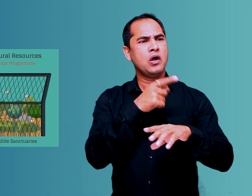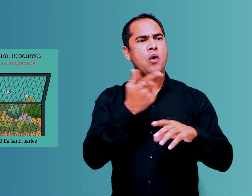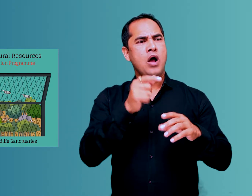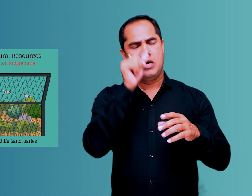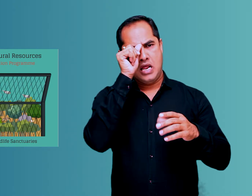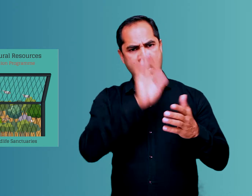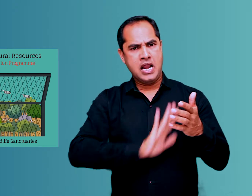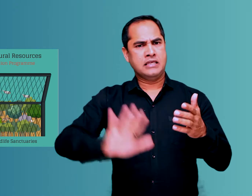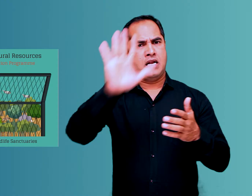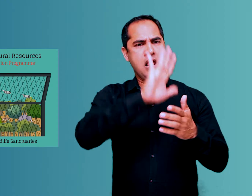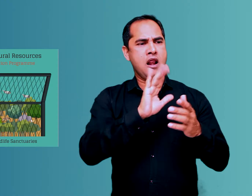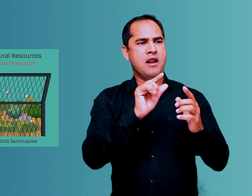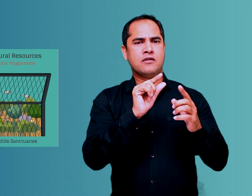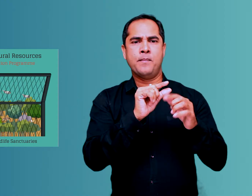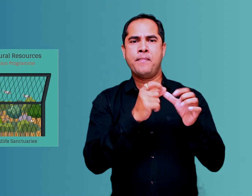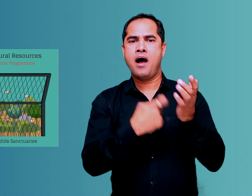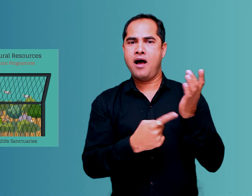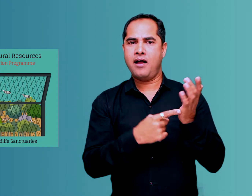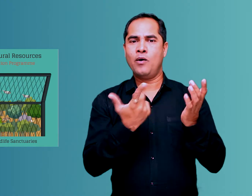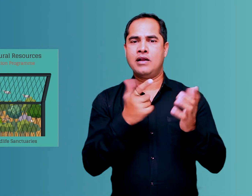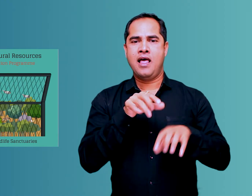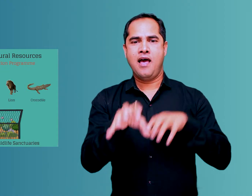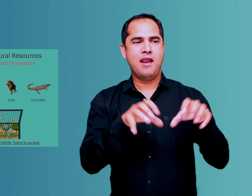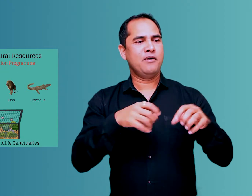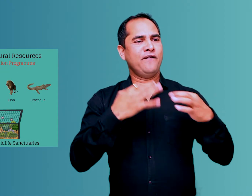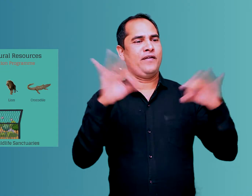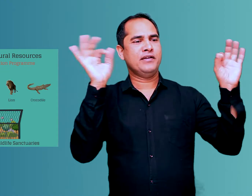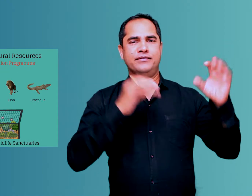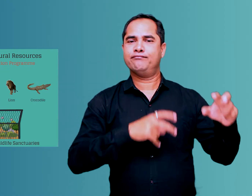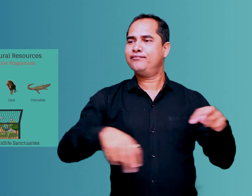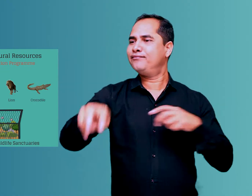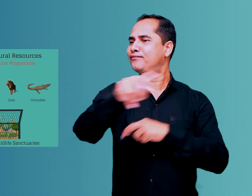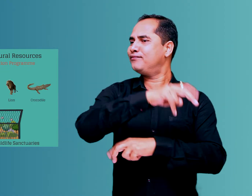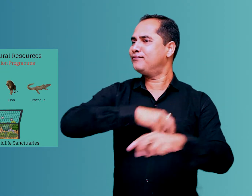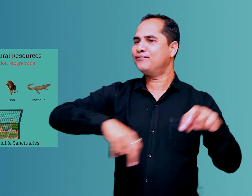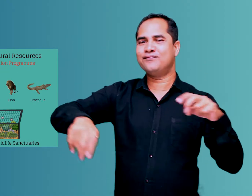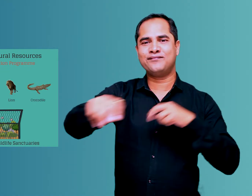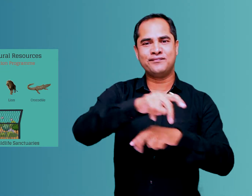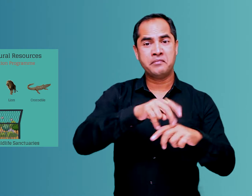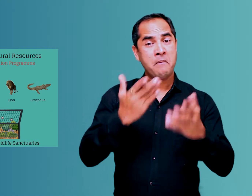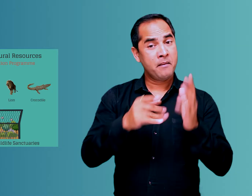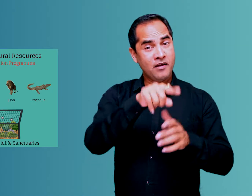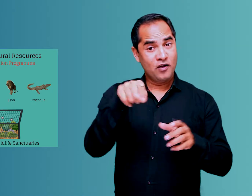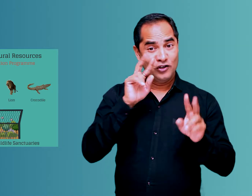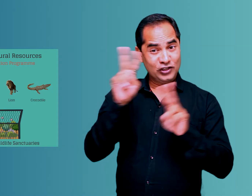National parks and wild life sanctuaries where the tourists can see these wild